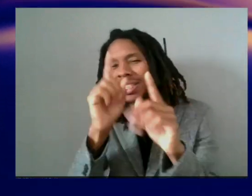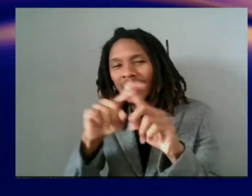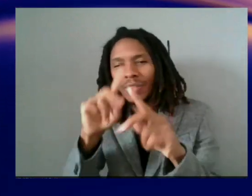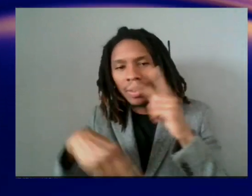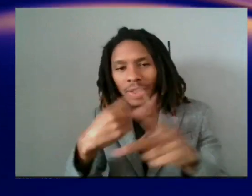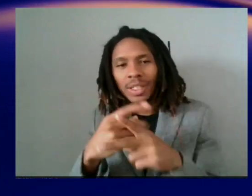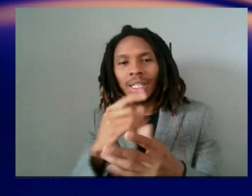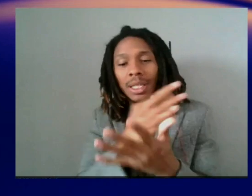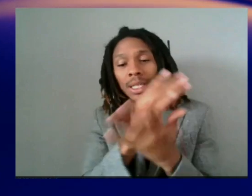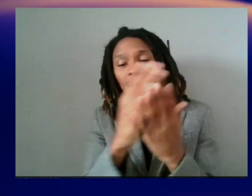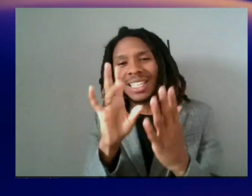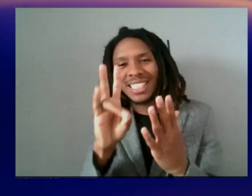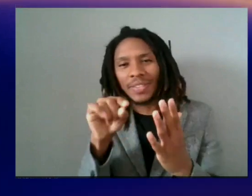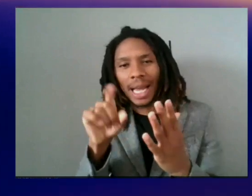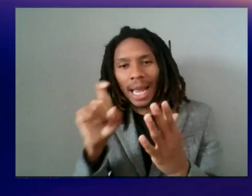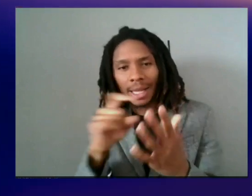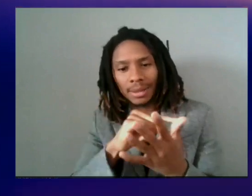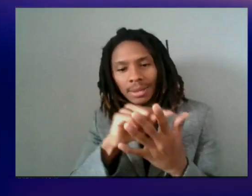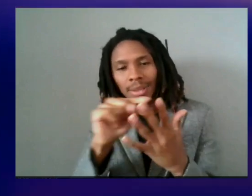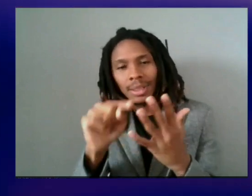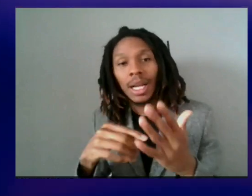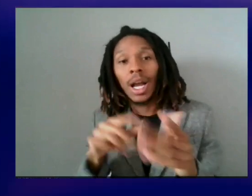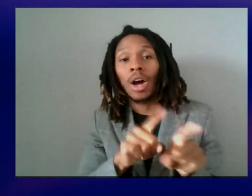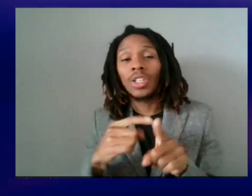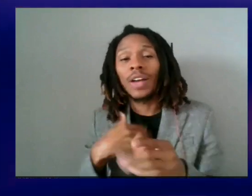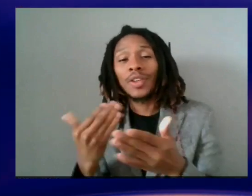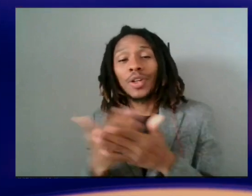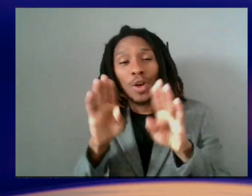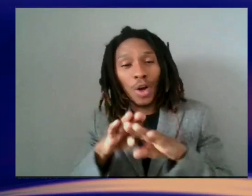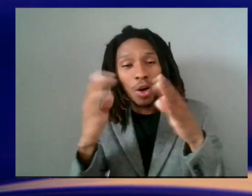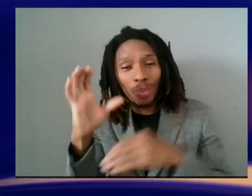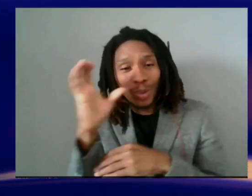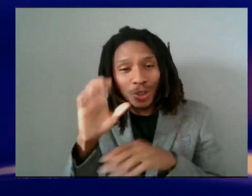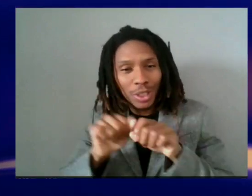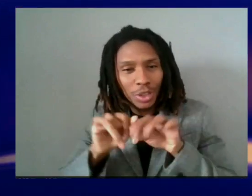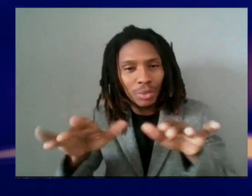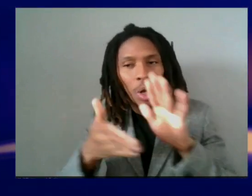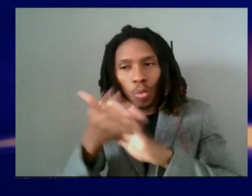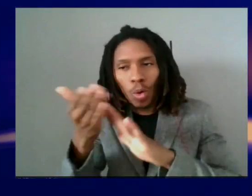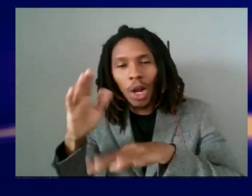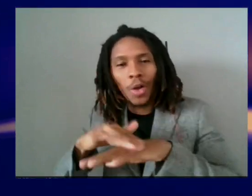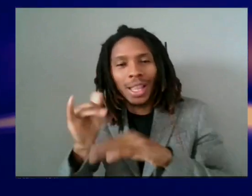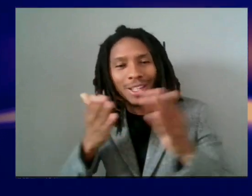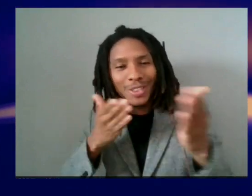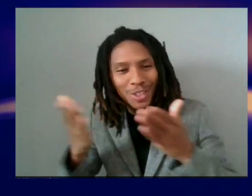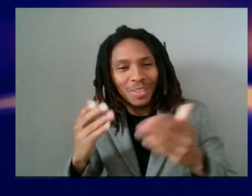but we now also have new OpenSearch distributions running on the service. And that's why then the service has been renamed